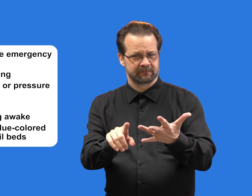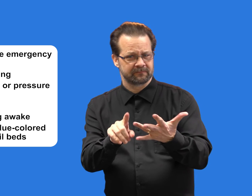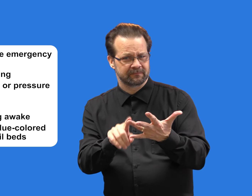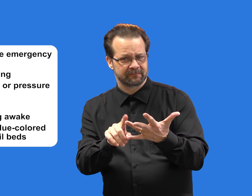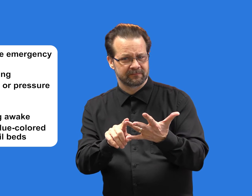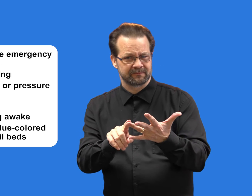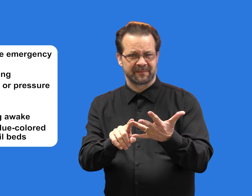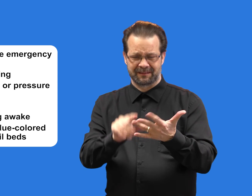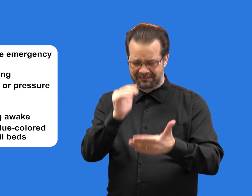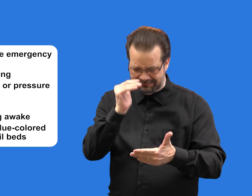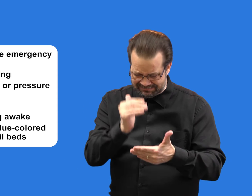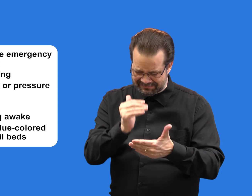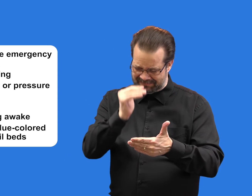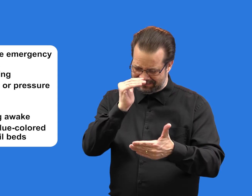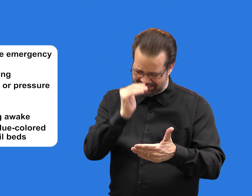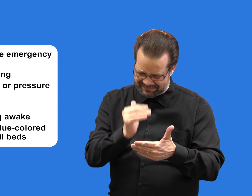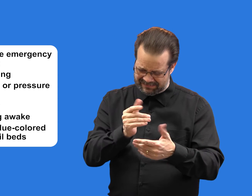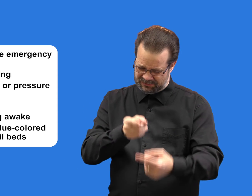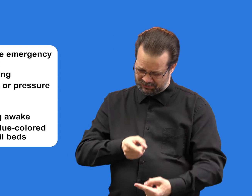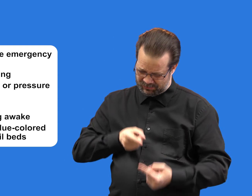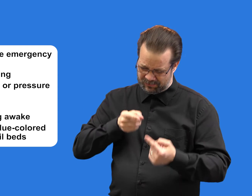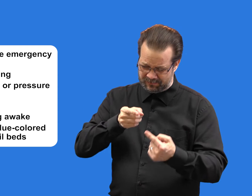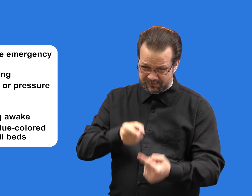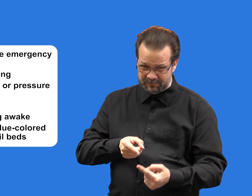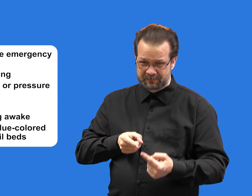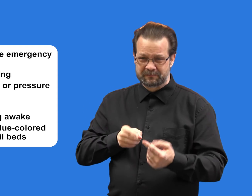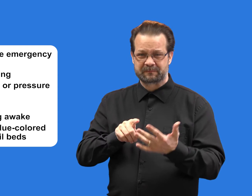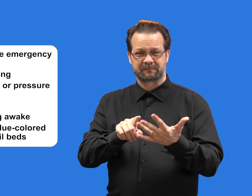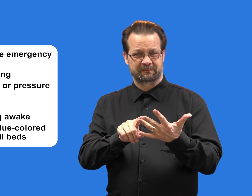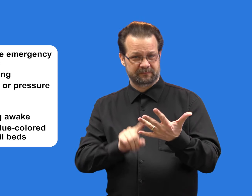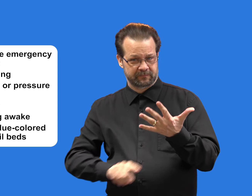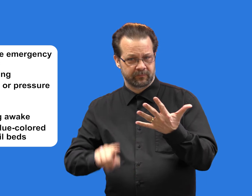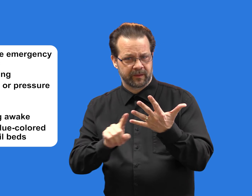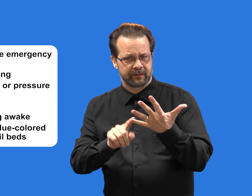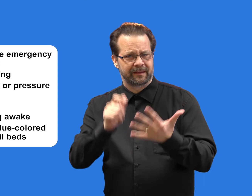New confusion Trouble staying awake